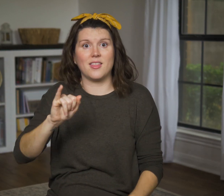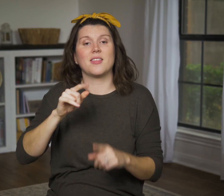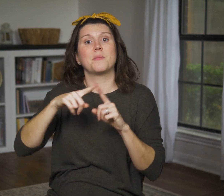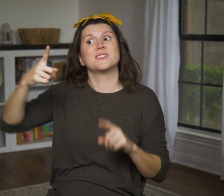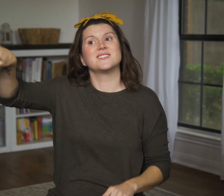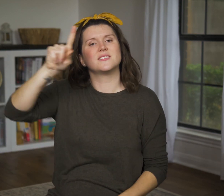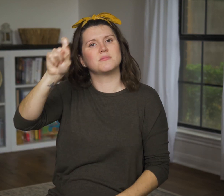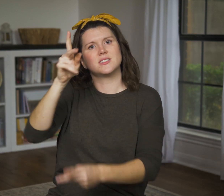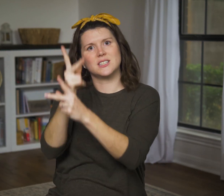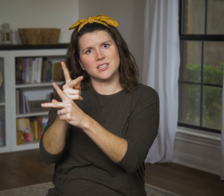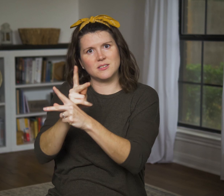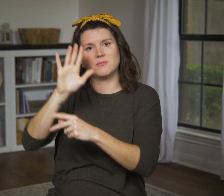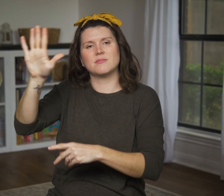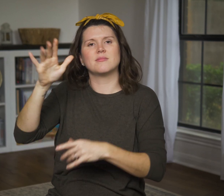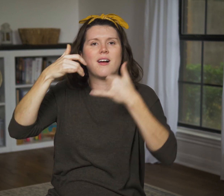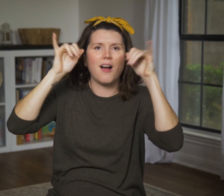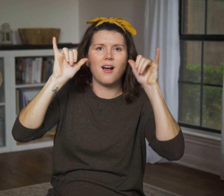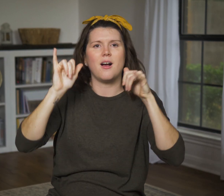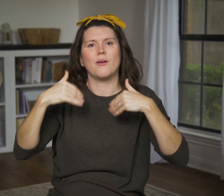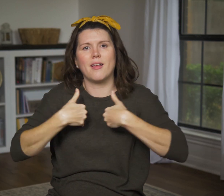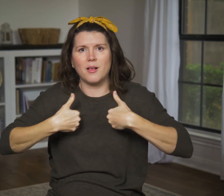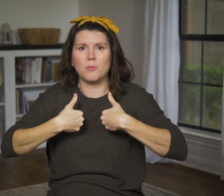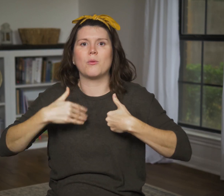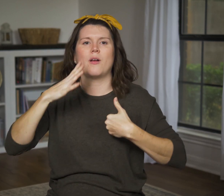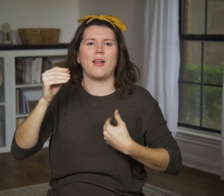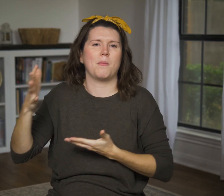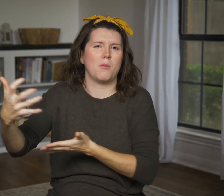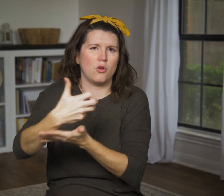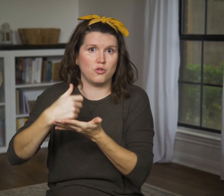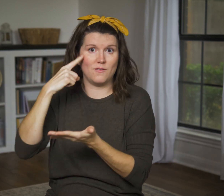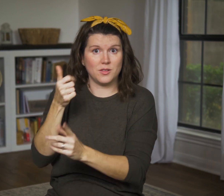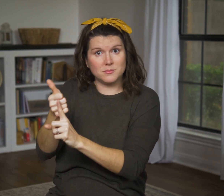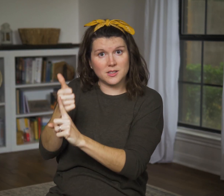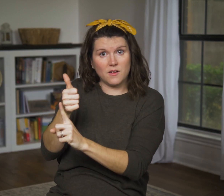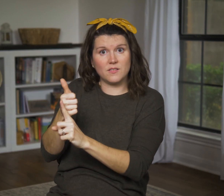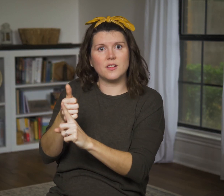and says they can keep its livestock and plunder for themselves,